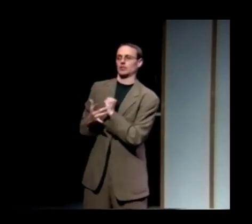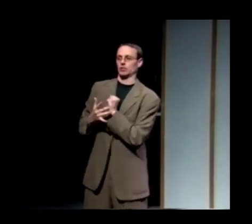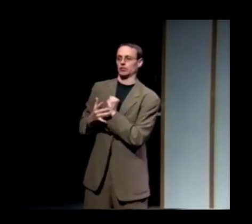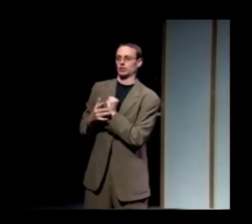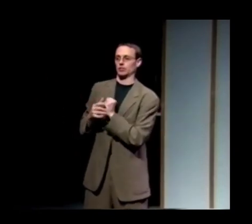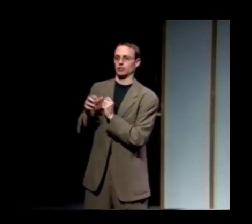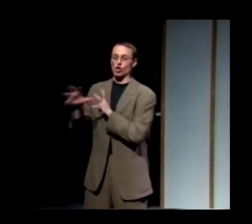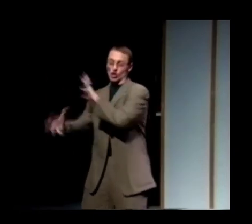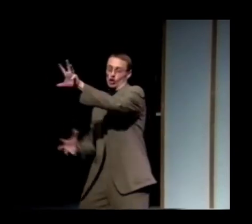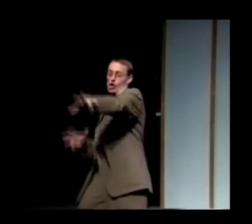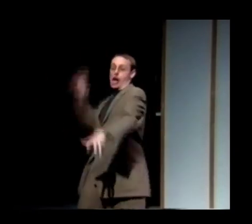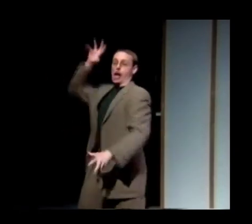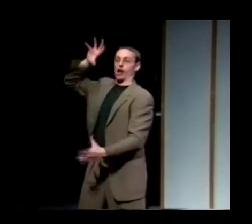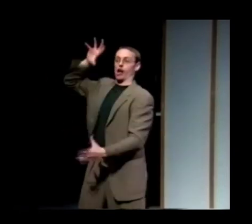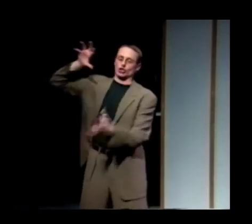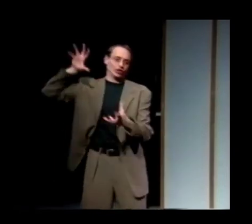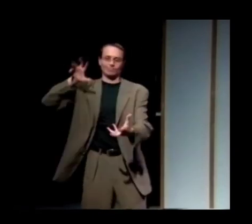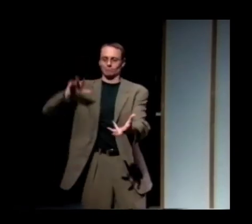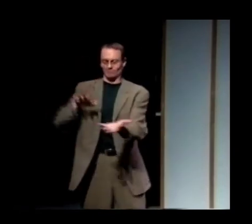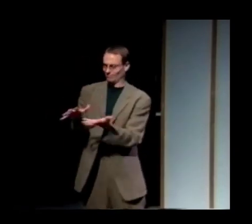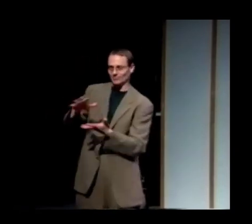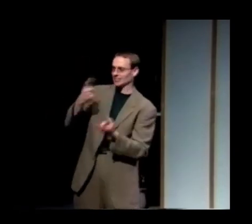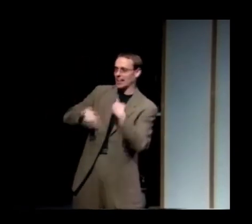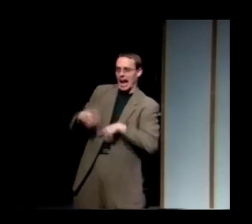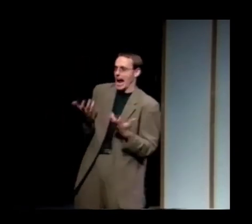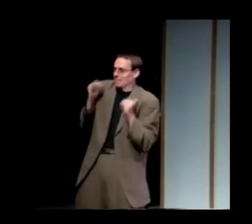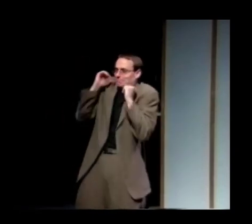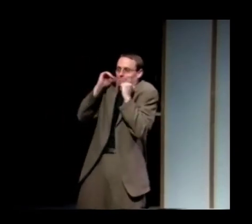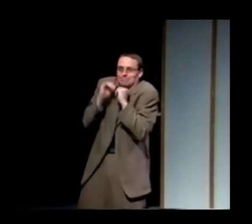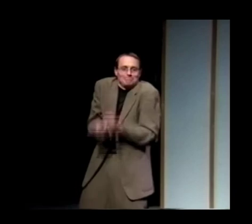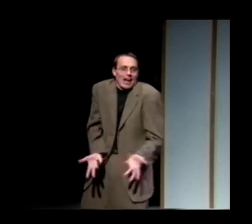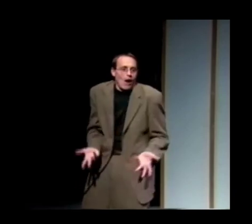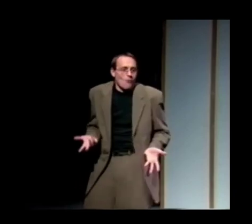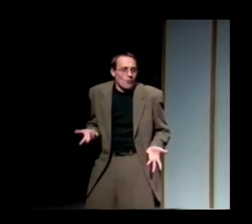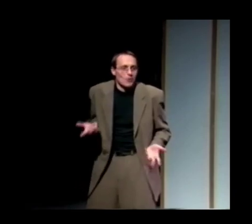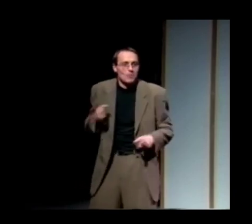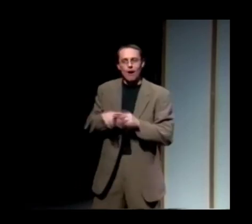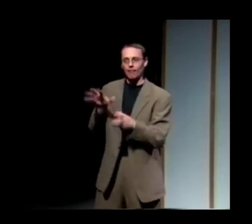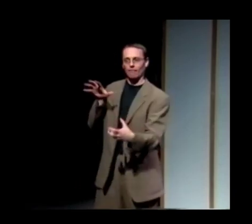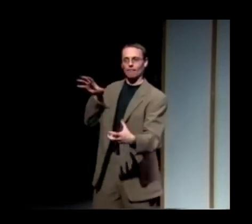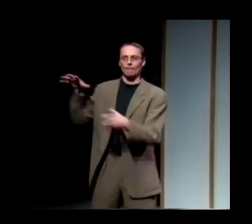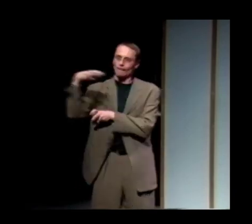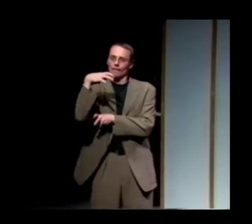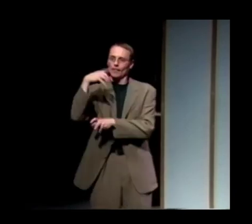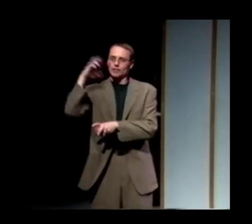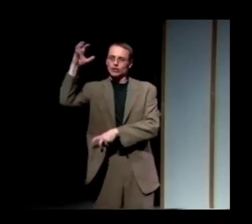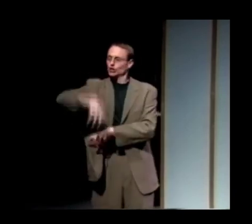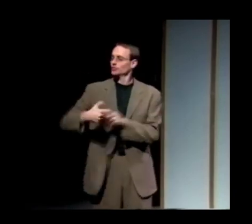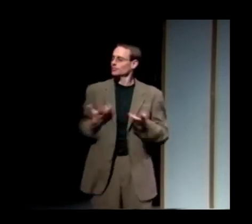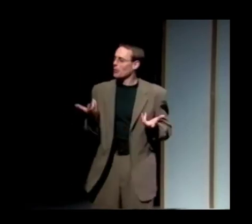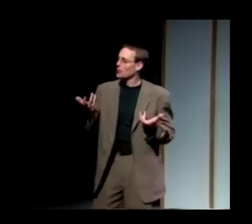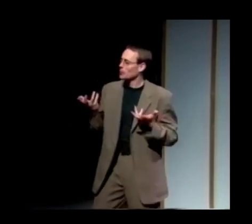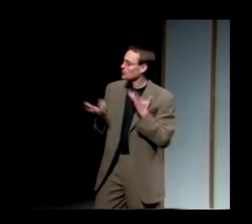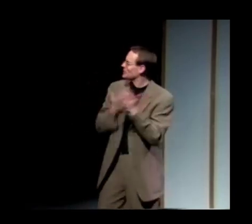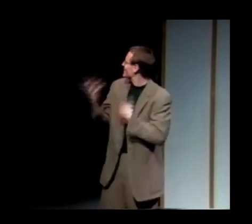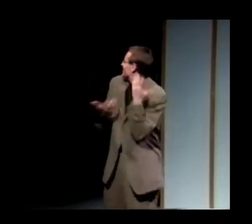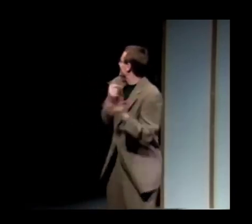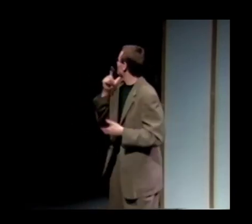THEY USED THAT TECHNOLOGY. THEY USED IMAX TECHNOLOGY. I DON'T EVEN KNOW HOW TO SIGN IT, BUT, I MEAN, IT WAS JUST THIS INCREDIBLE TECHNOLOGY.